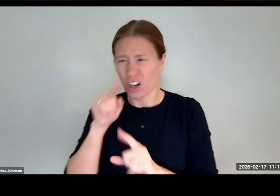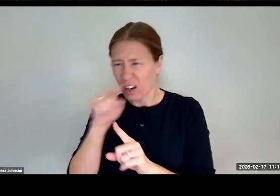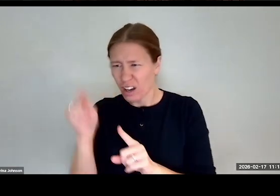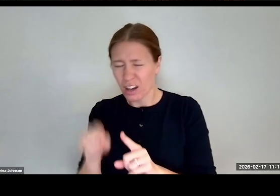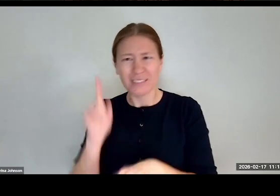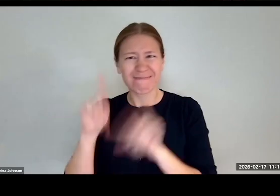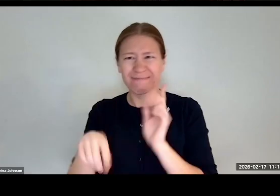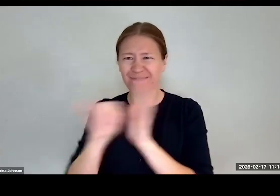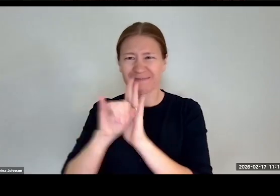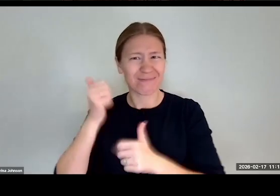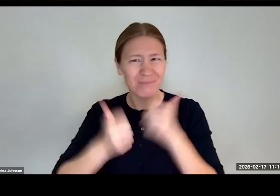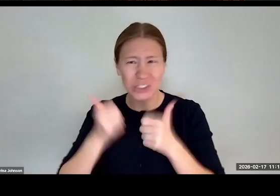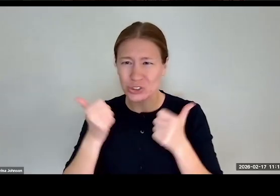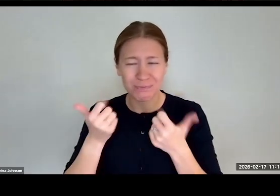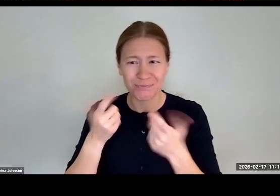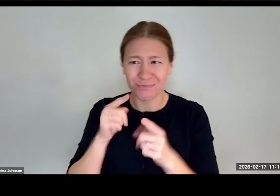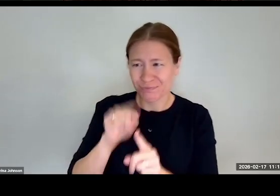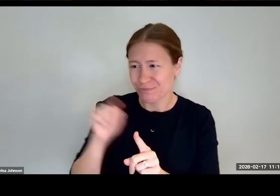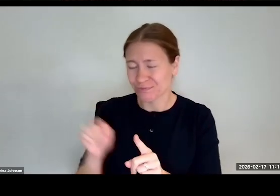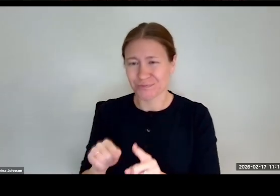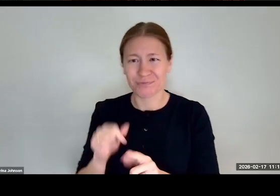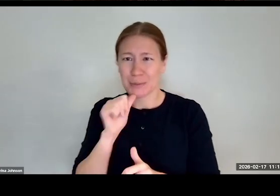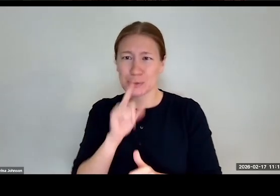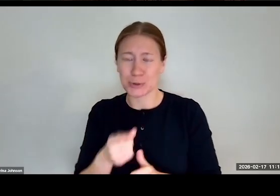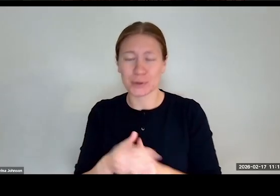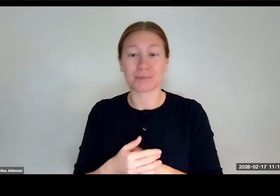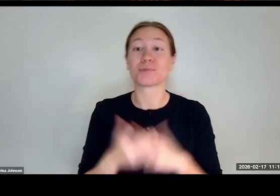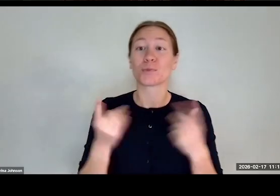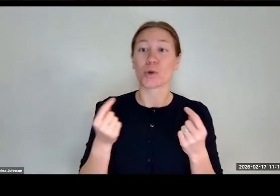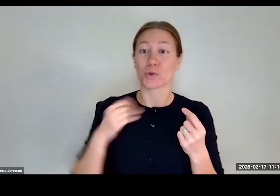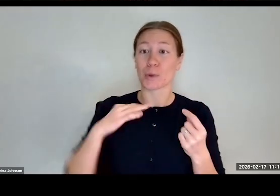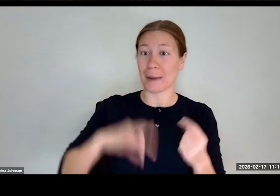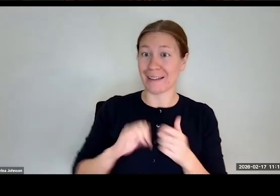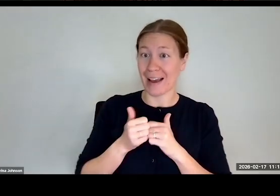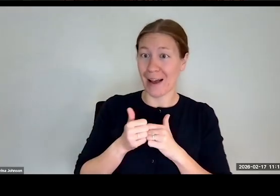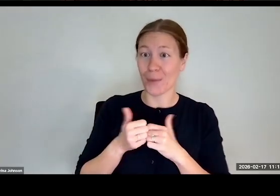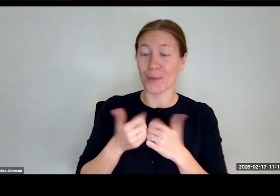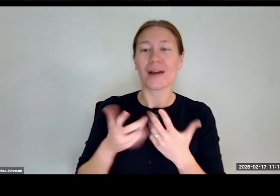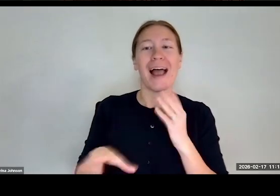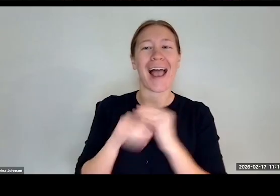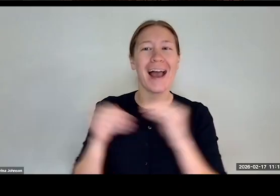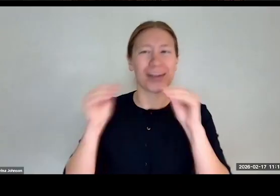And so what can be helpful is instead of just using color, adding another piece of information to these images.